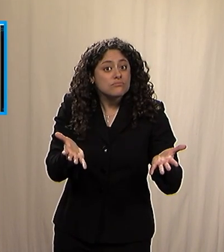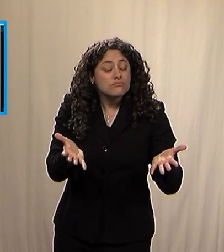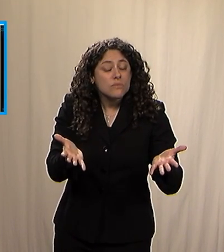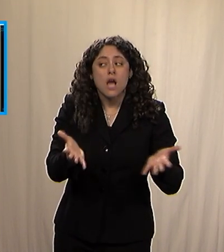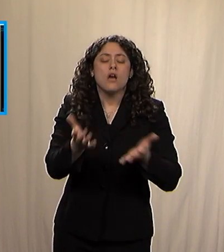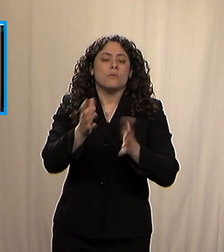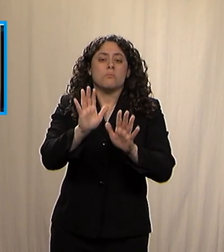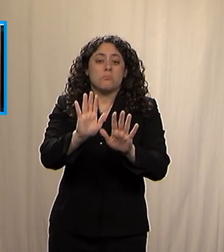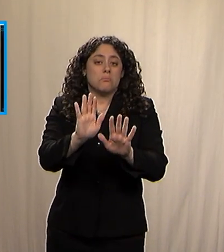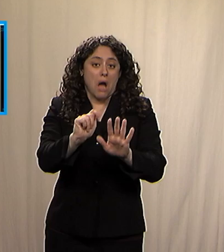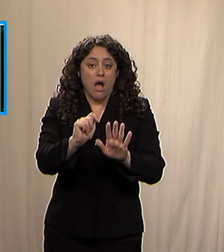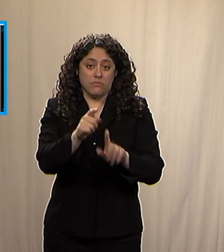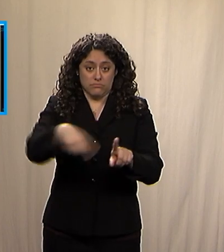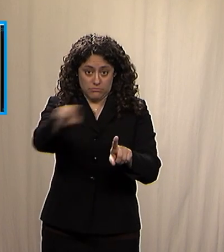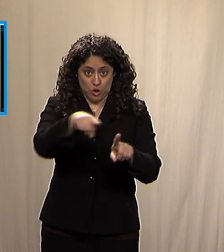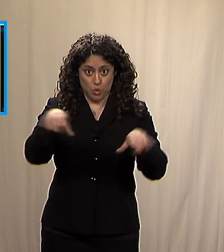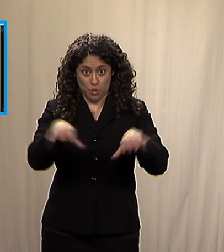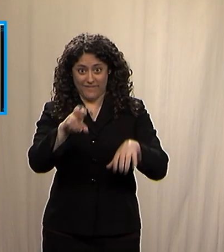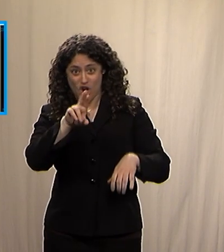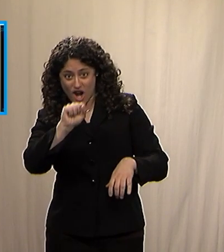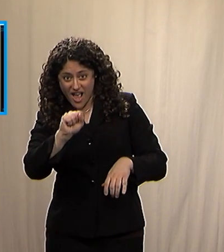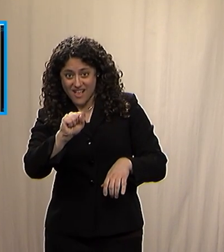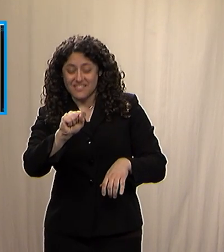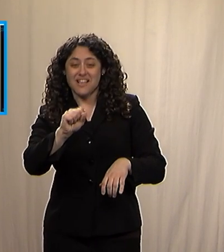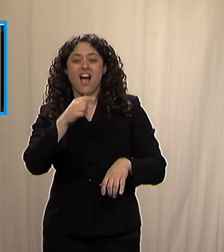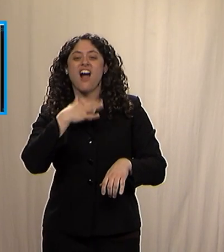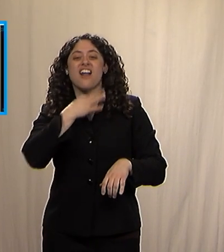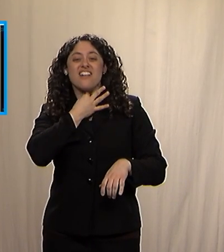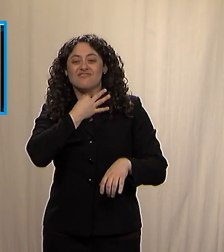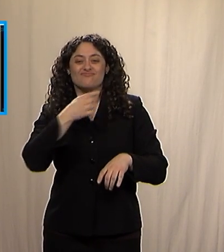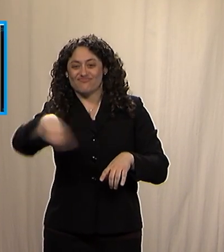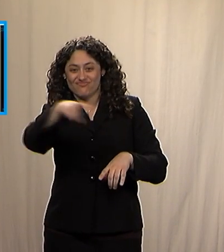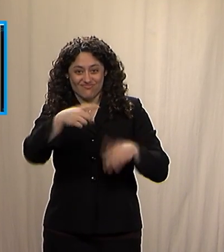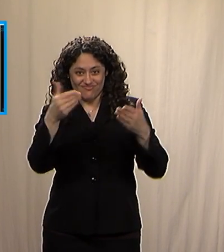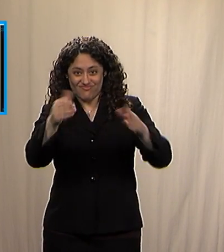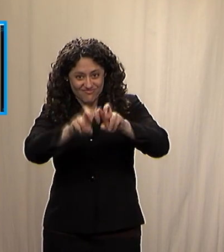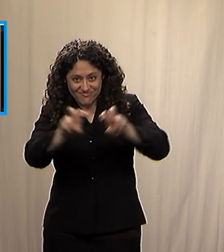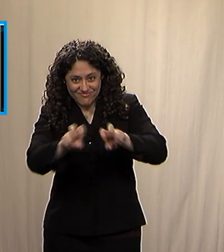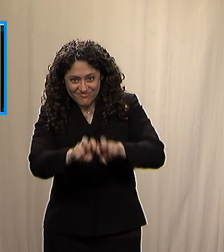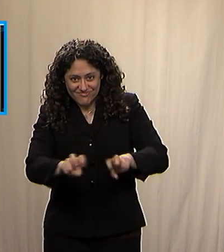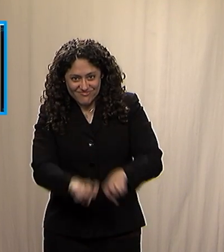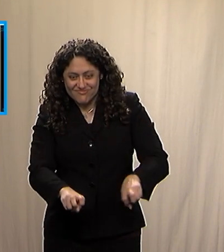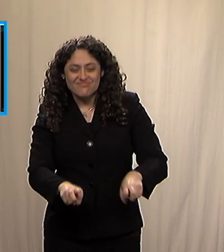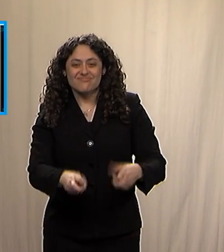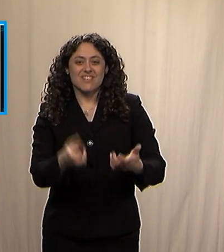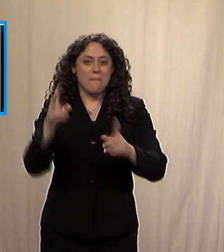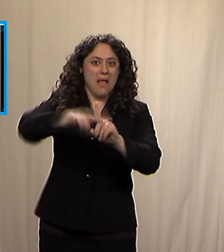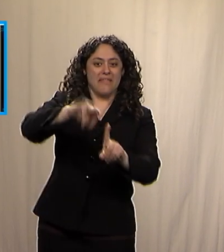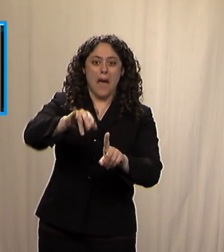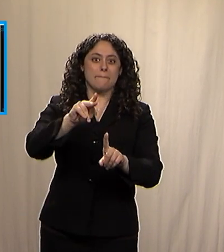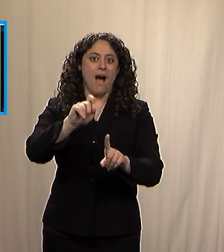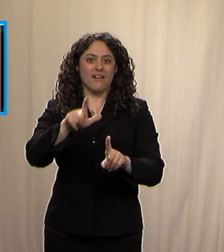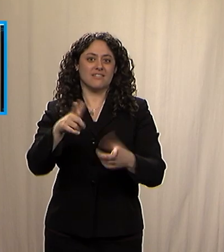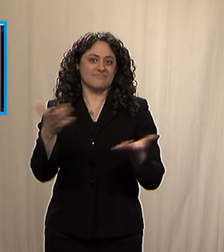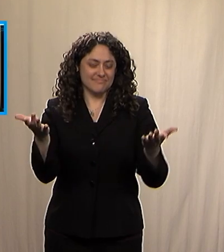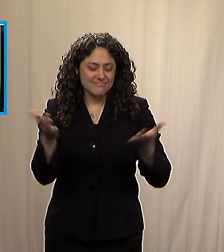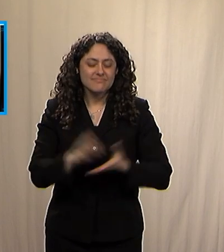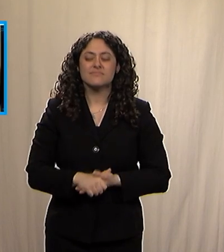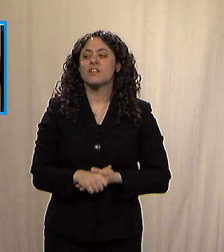to take this model and run with it. Some people have said that they feel certain times